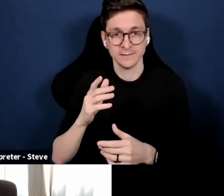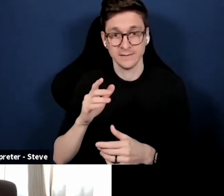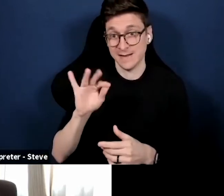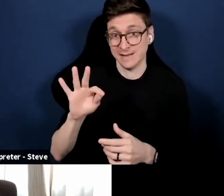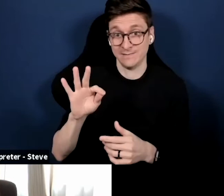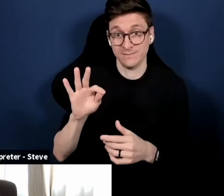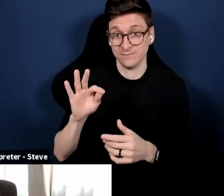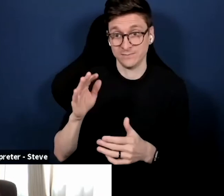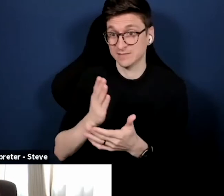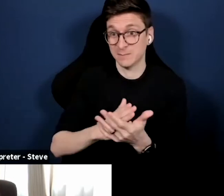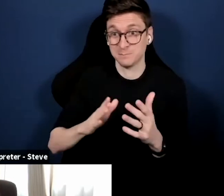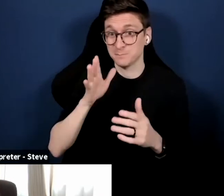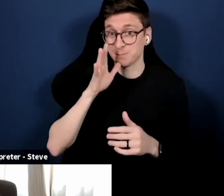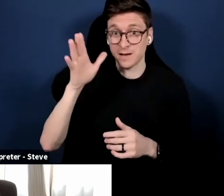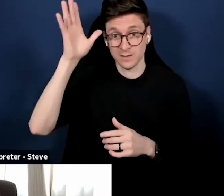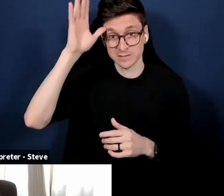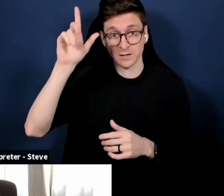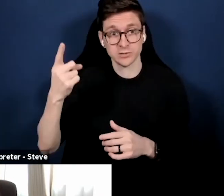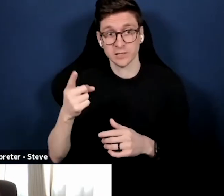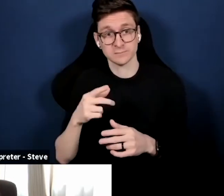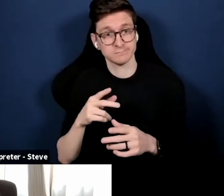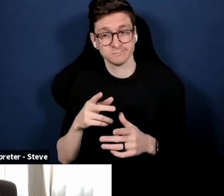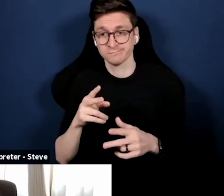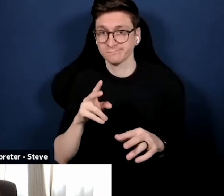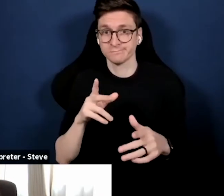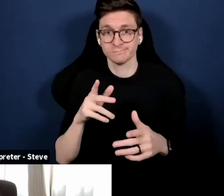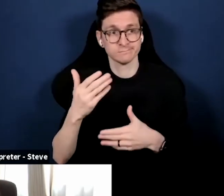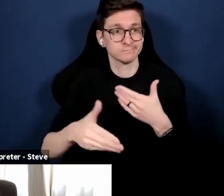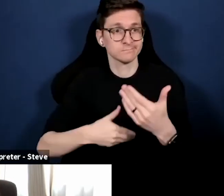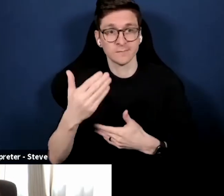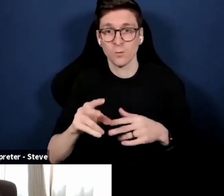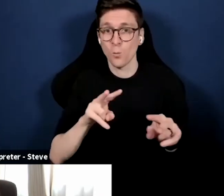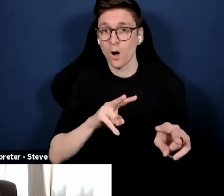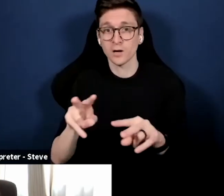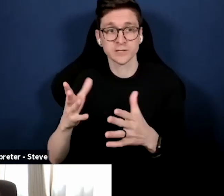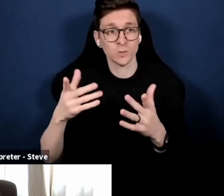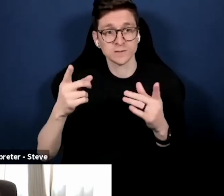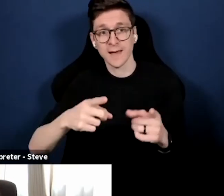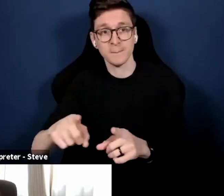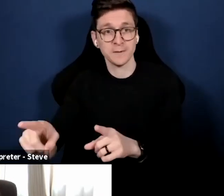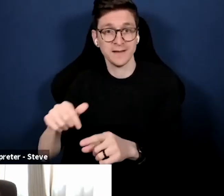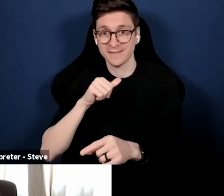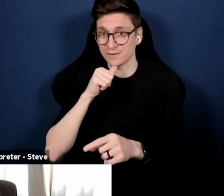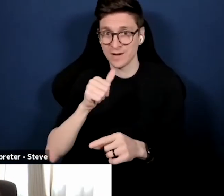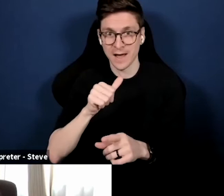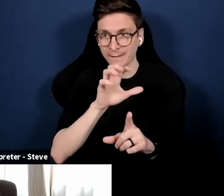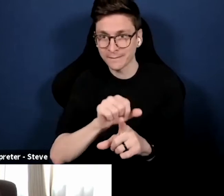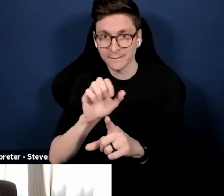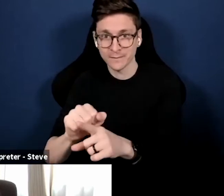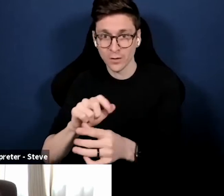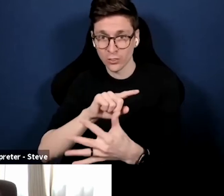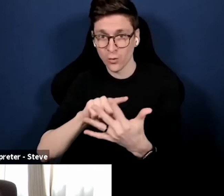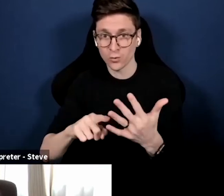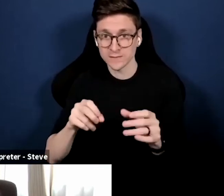just watching things happen as you say we we automatically segment objects you know we've got